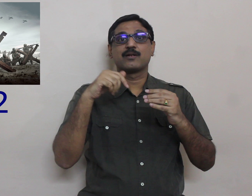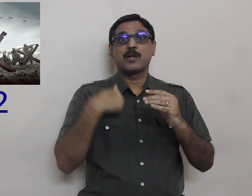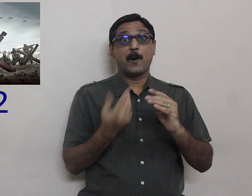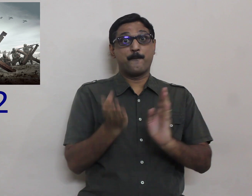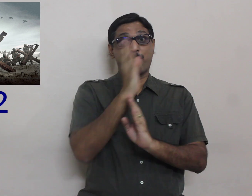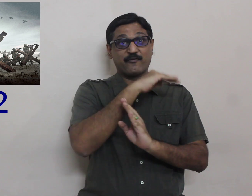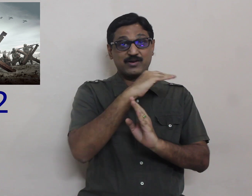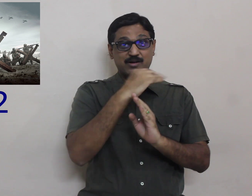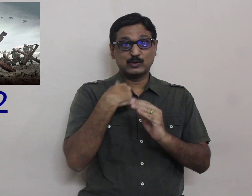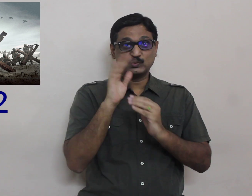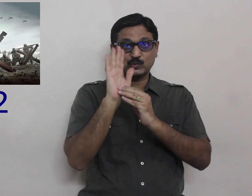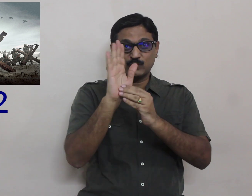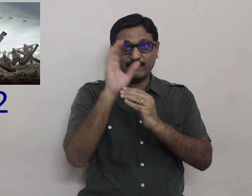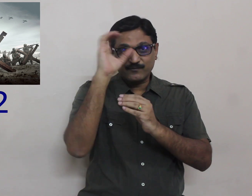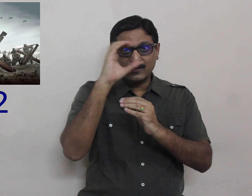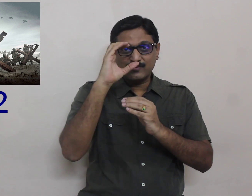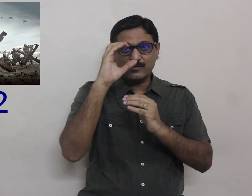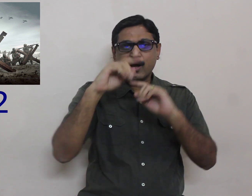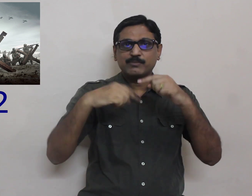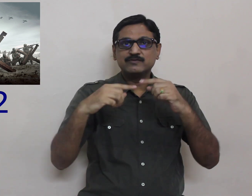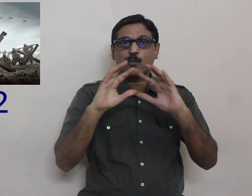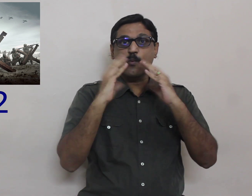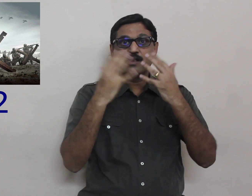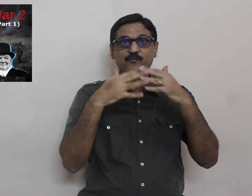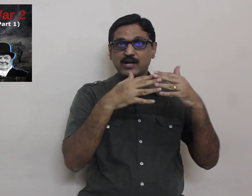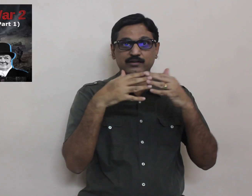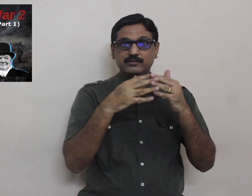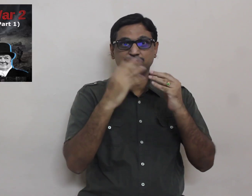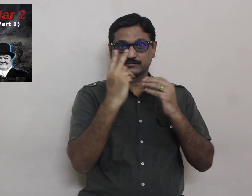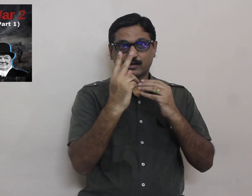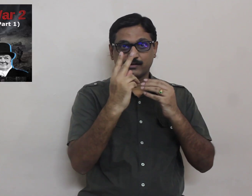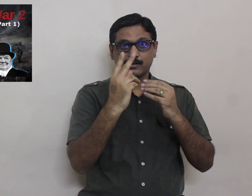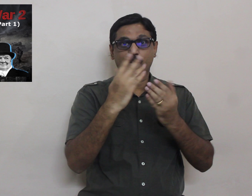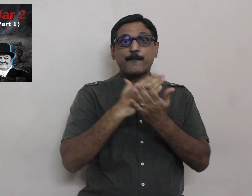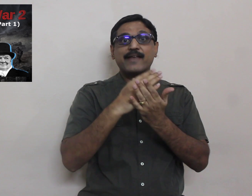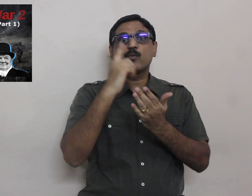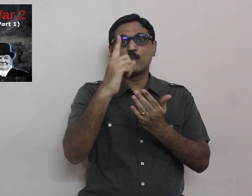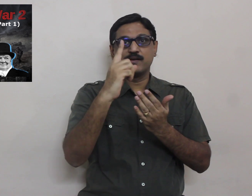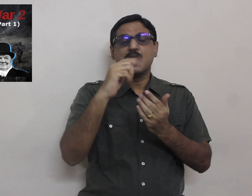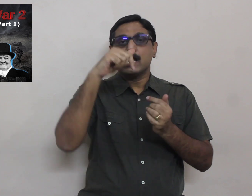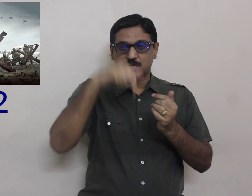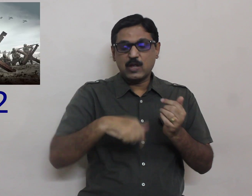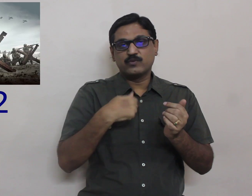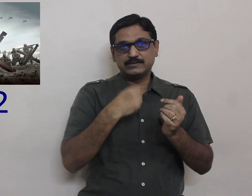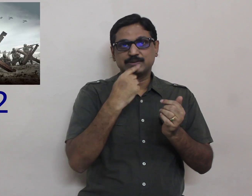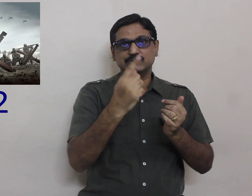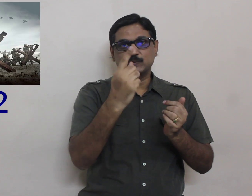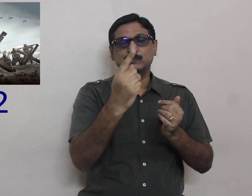In my previous video, I have shown you all about World War II part 1